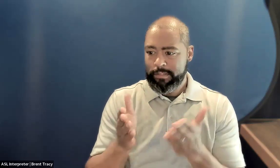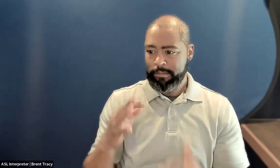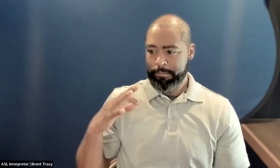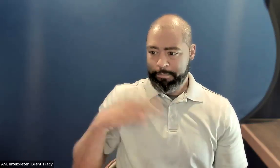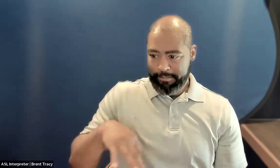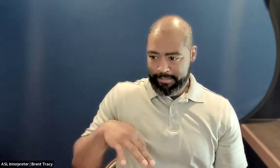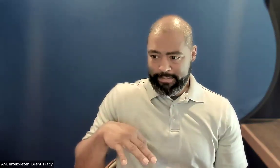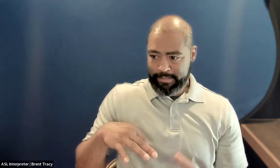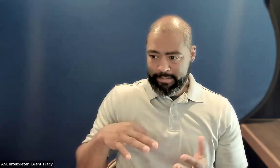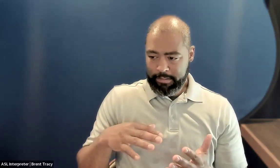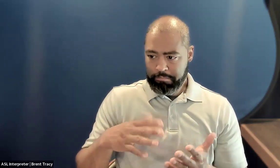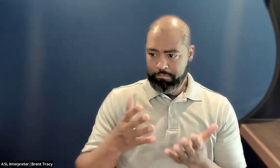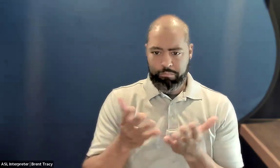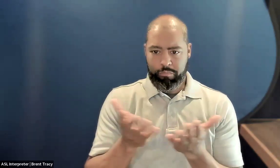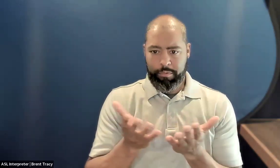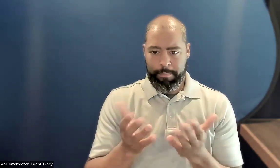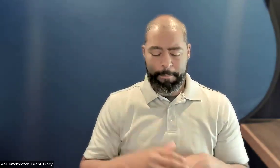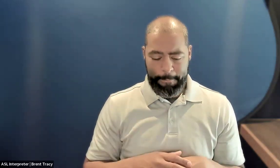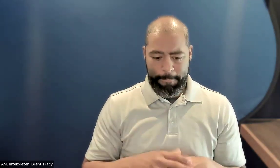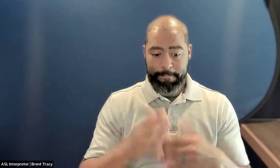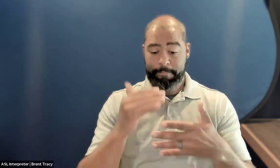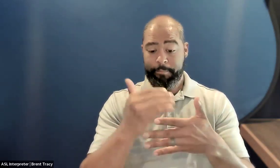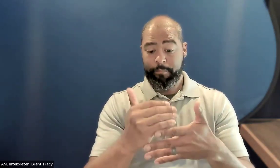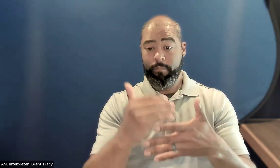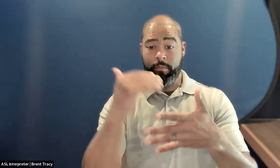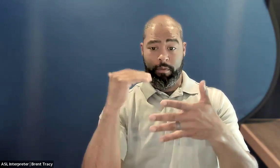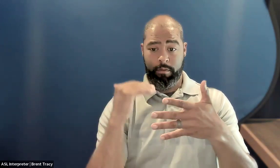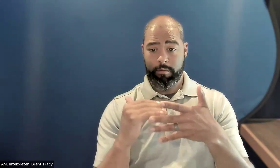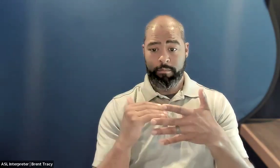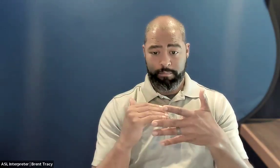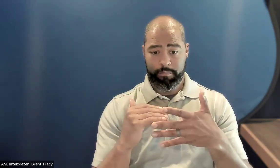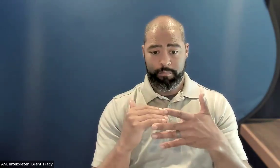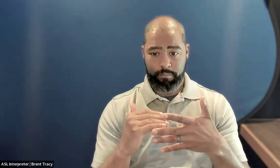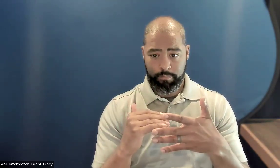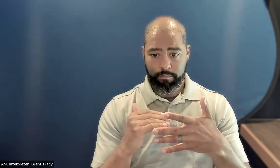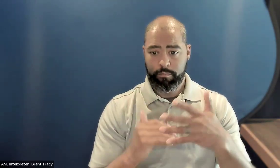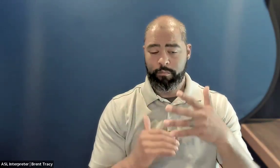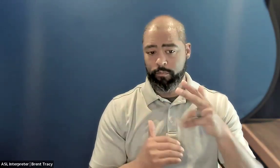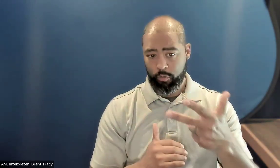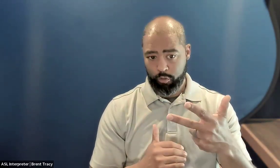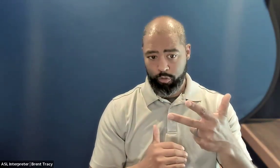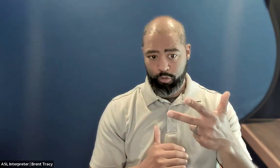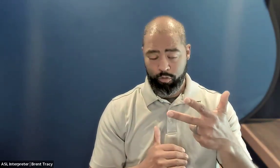Step 3 asks the user to answer questions related to exposure to